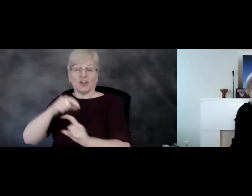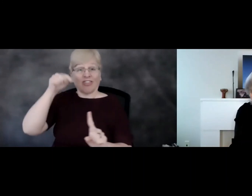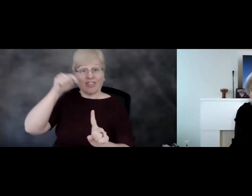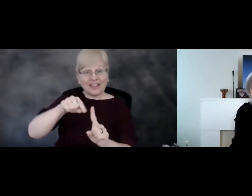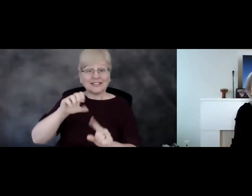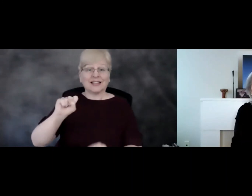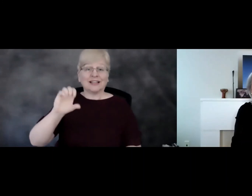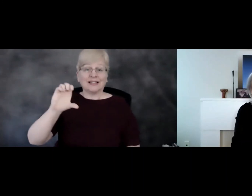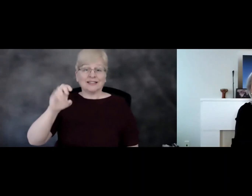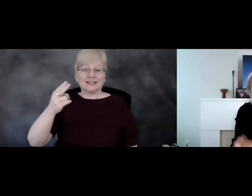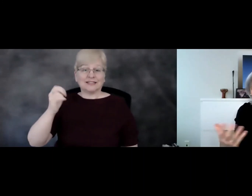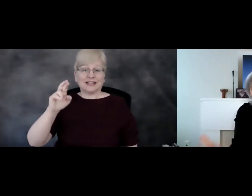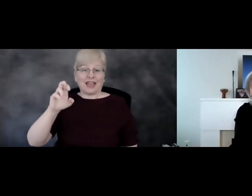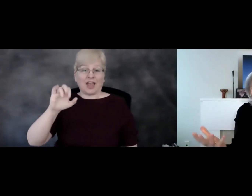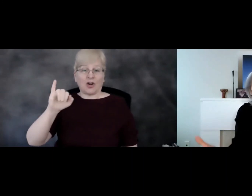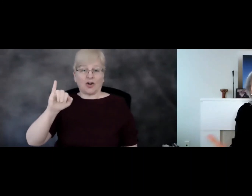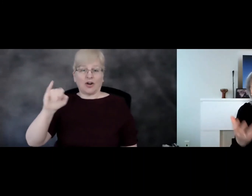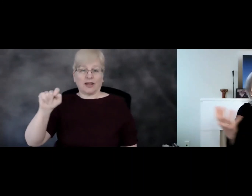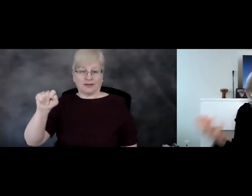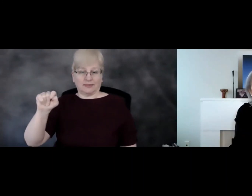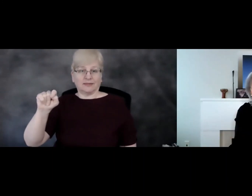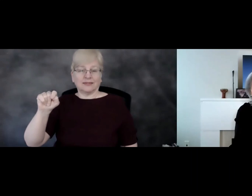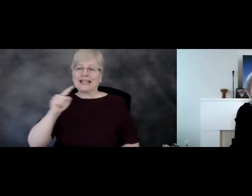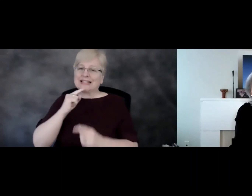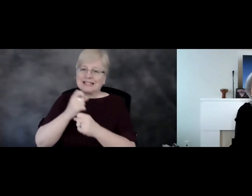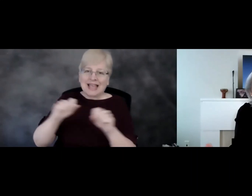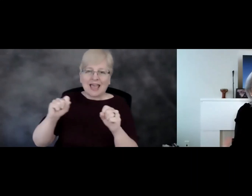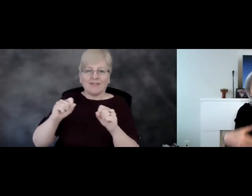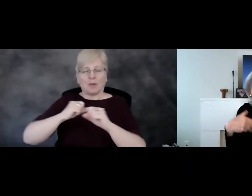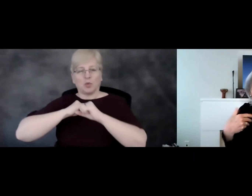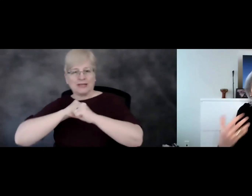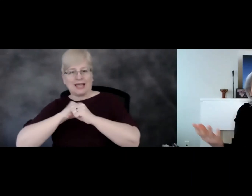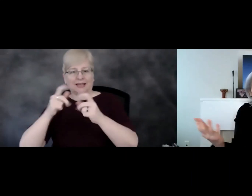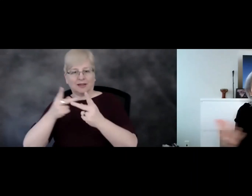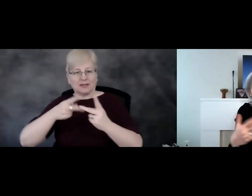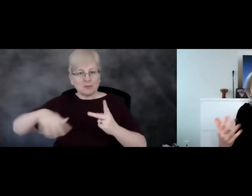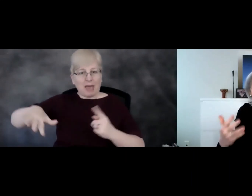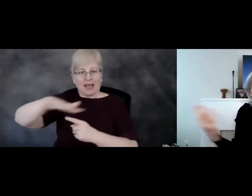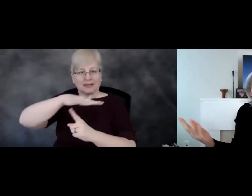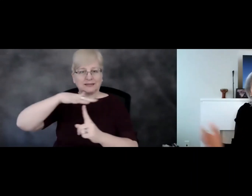space in a secure space to all be together. 17:40:52 With a great deal of social networking